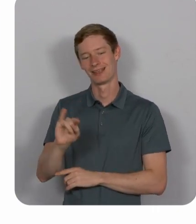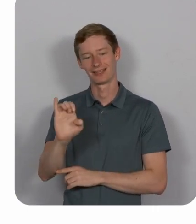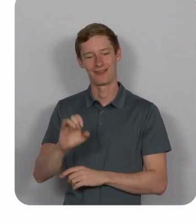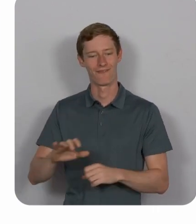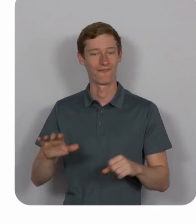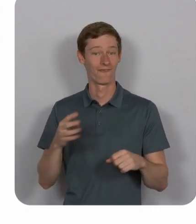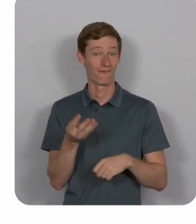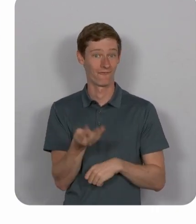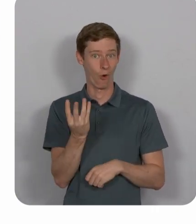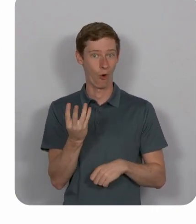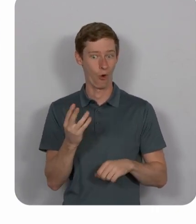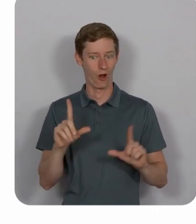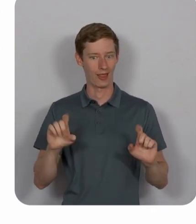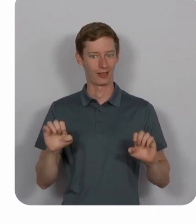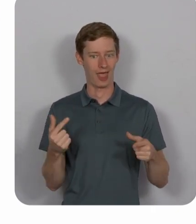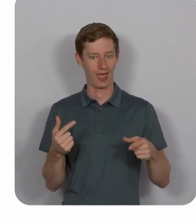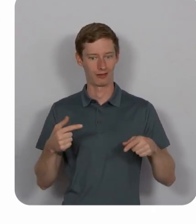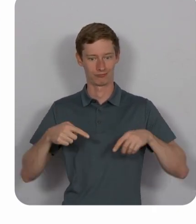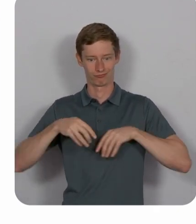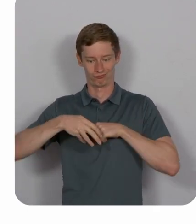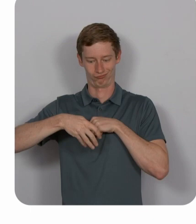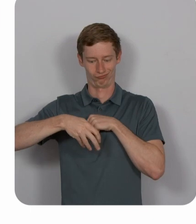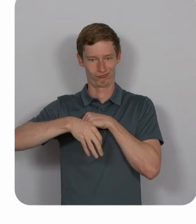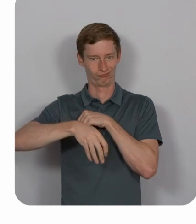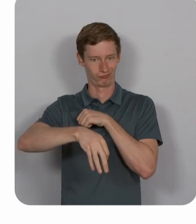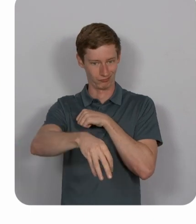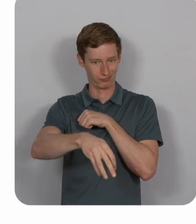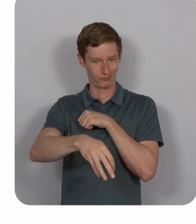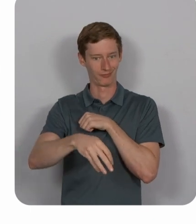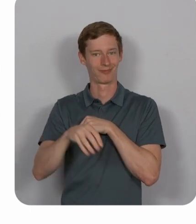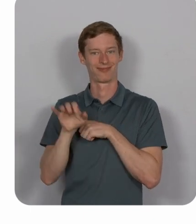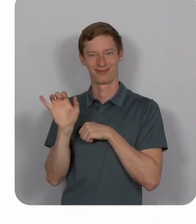Lizzie’s body motion is entirely animated procedurally